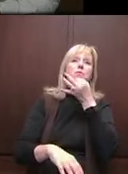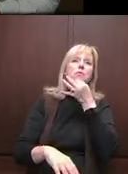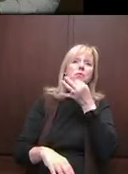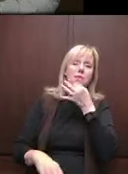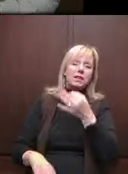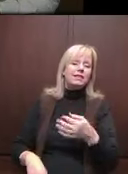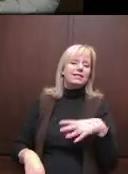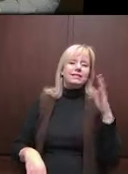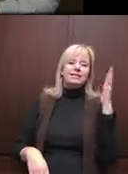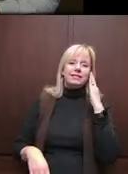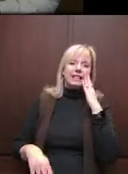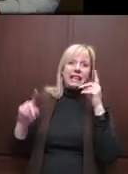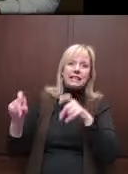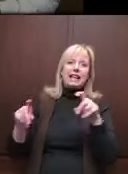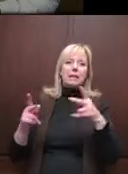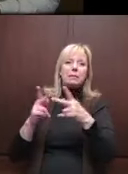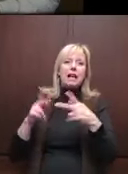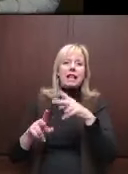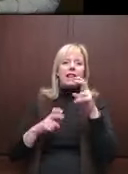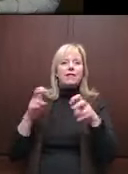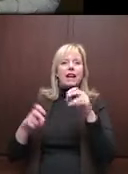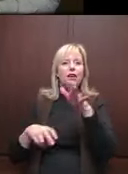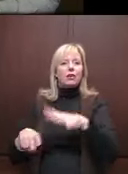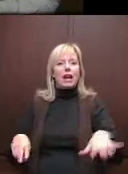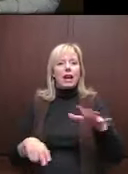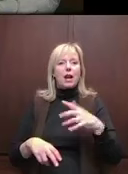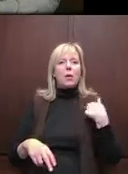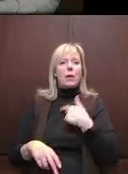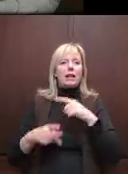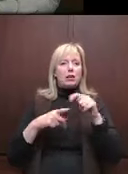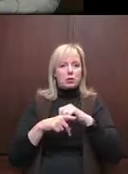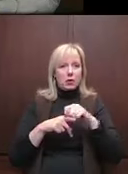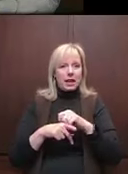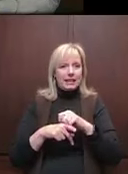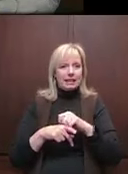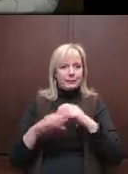The testing site at the fairgrounds so we did a training session there today.